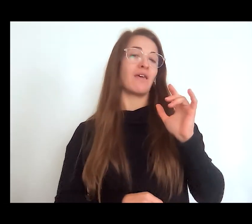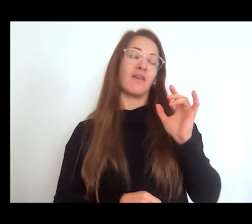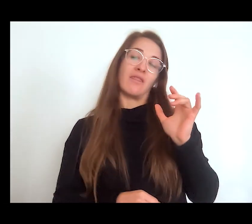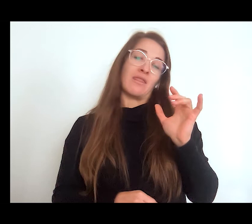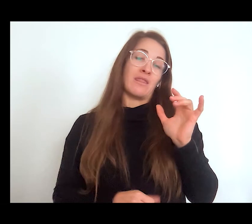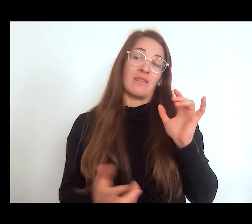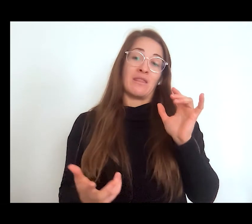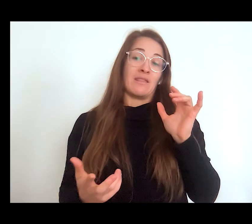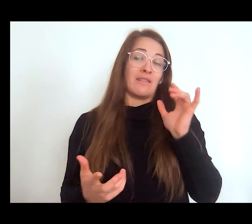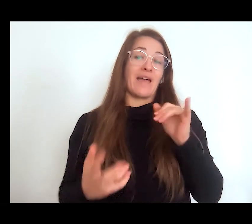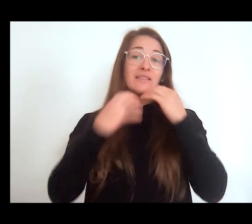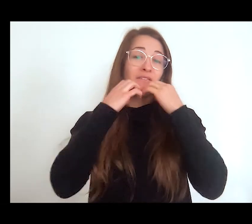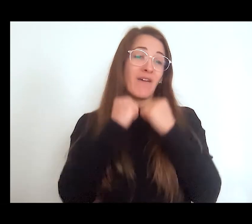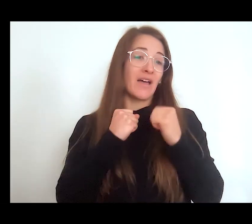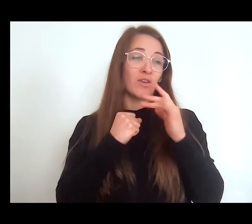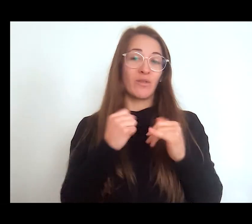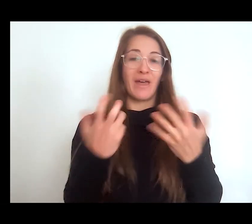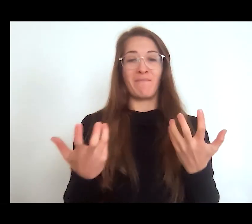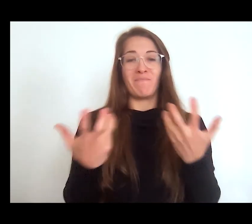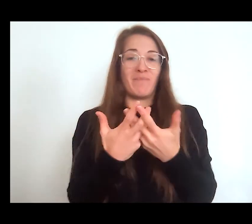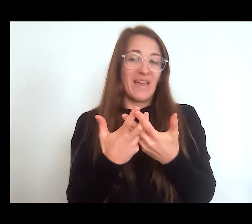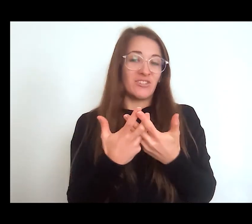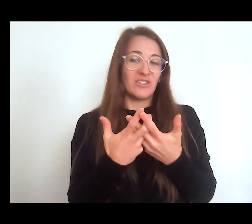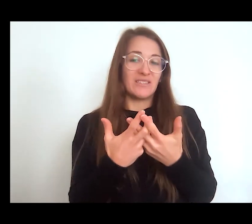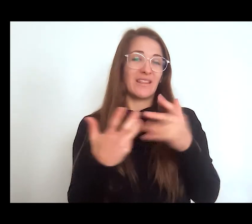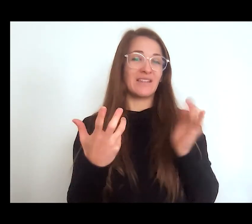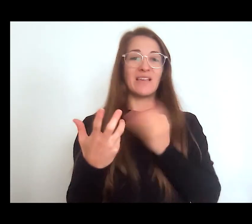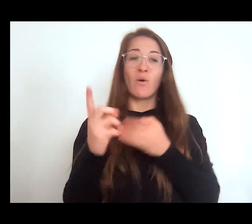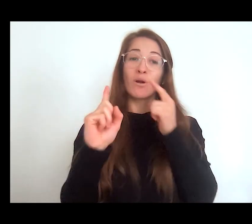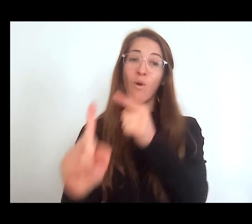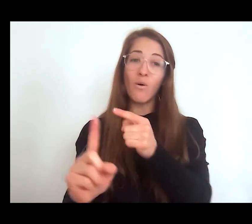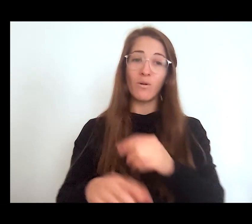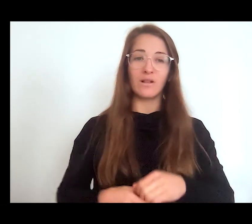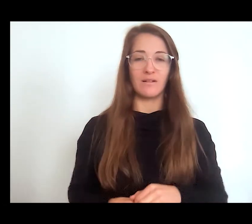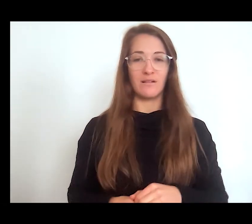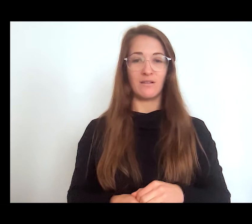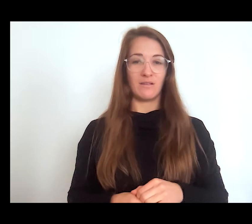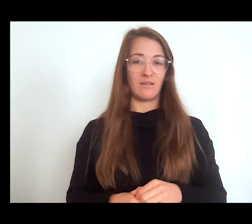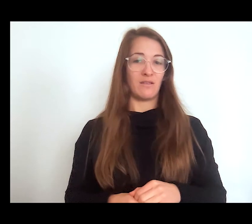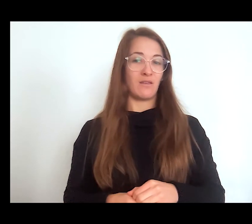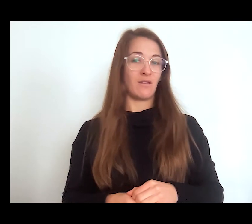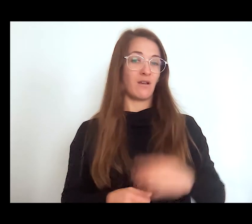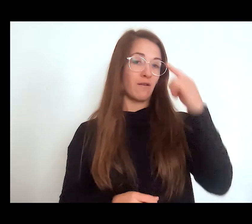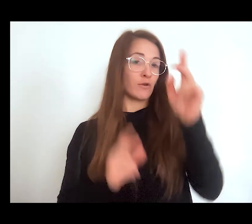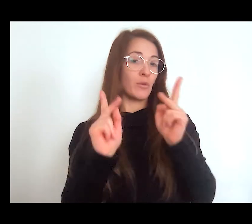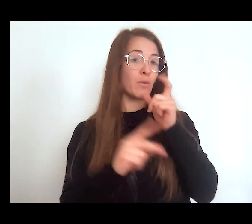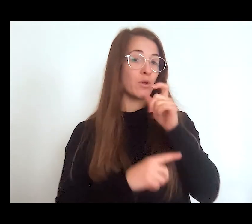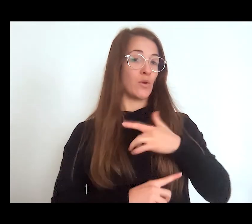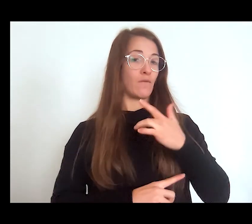WE DO EVERY DAY, I THINK YOU KNOW IT IS A VALUE THAT DEFINITELY MATCHES -- THAT IS